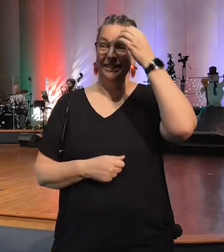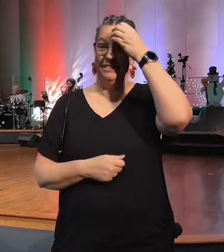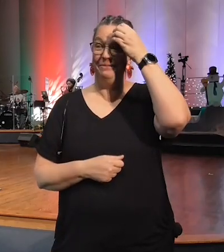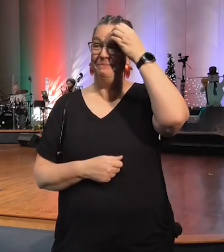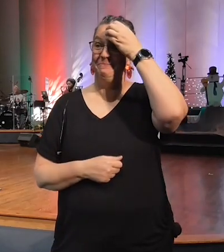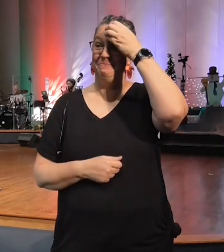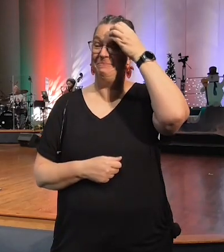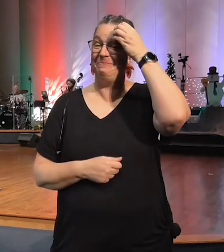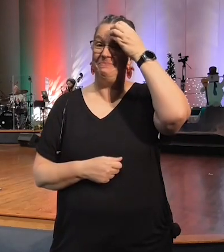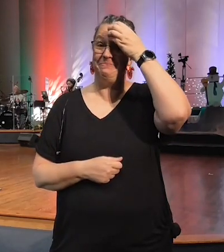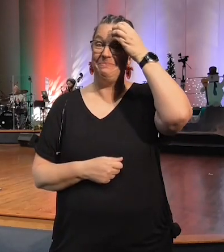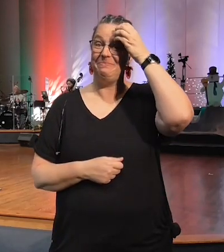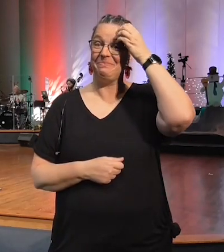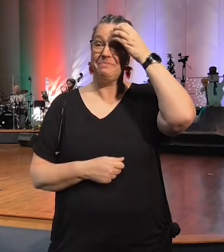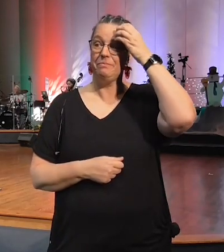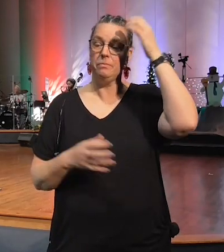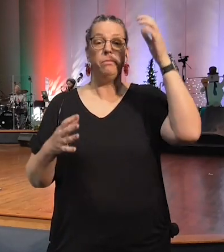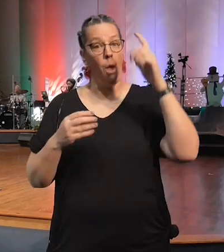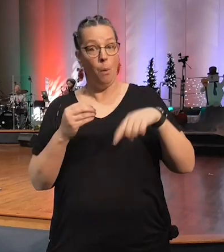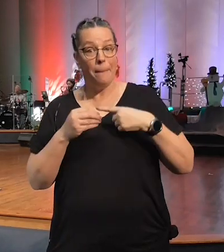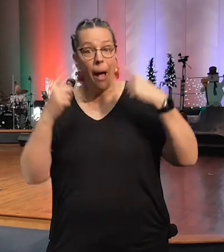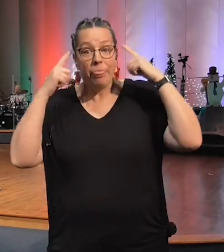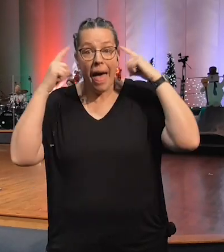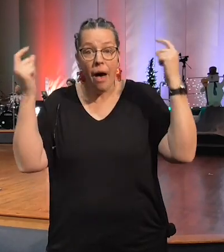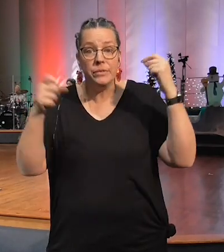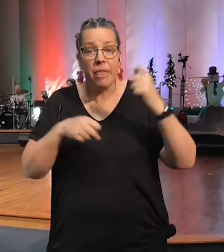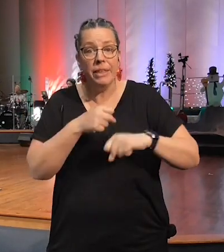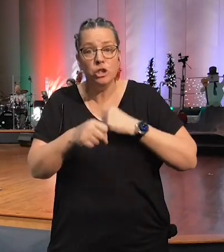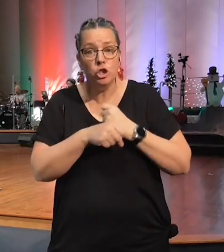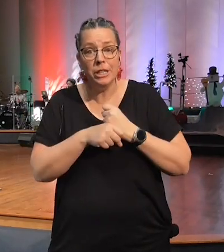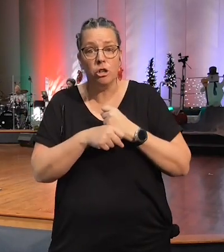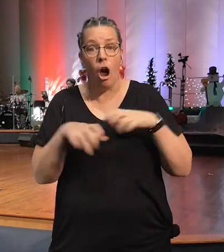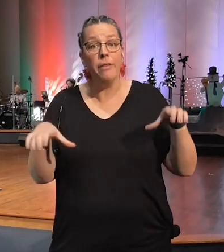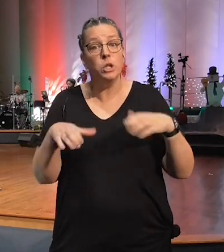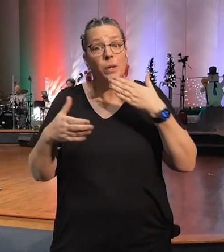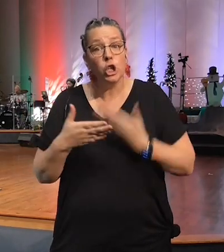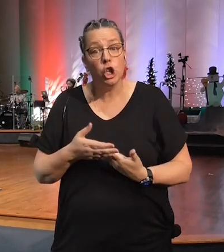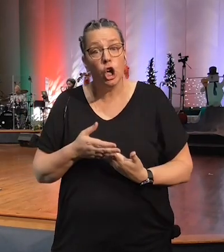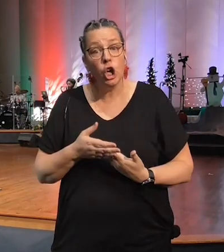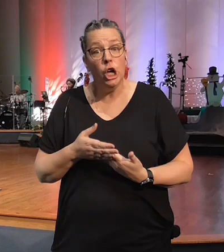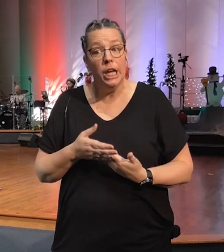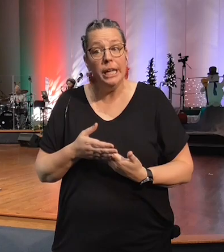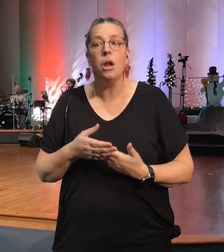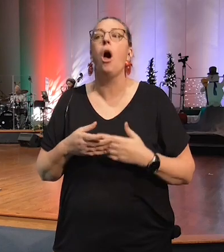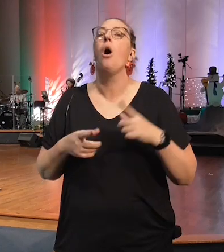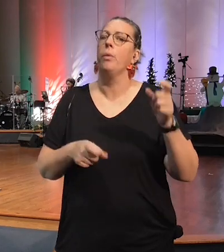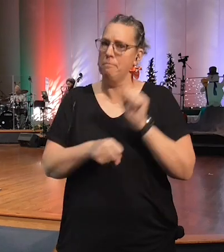Service at work right there huh yeah yeah and how about the elves this year do you think the